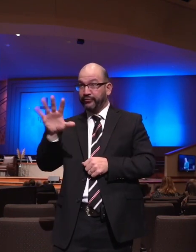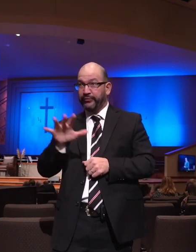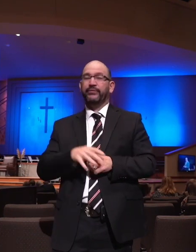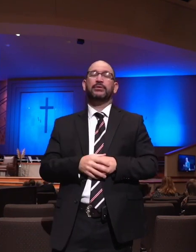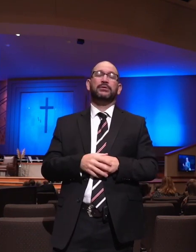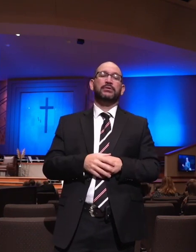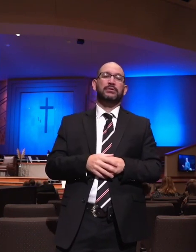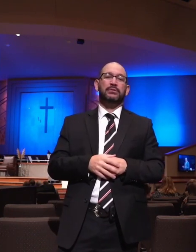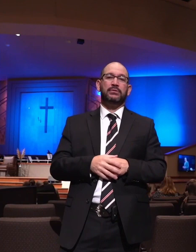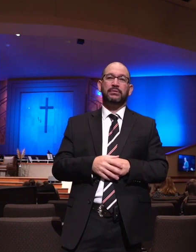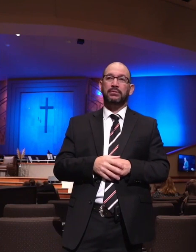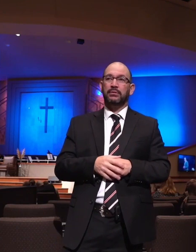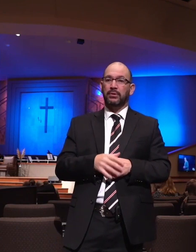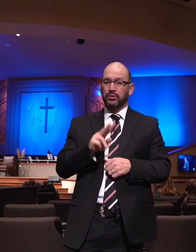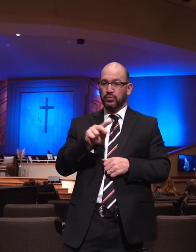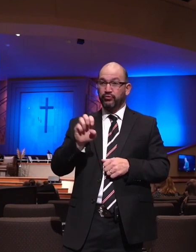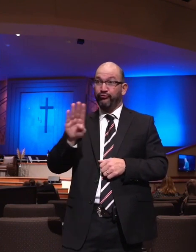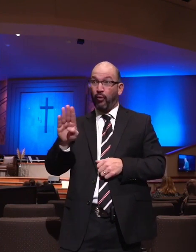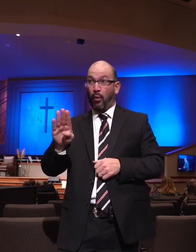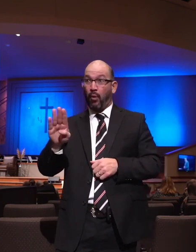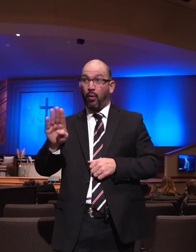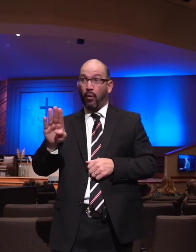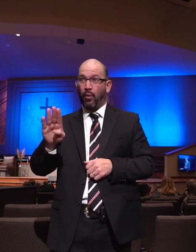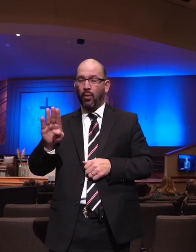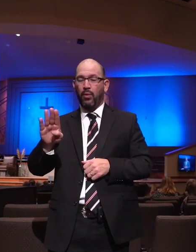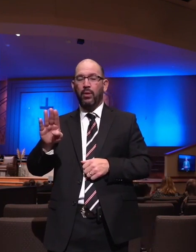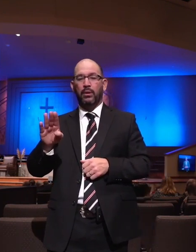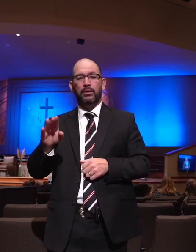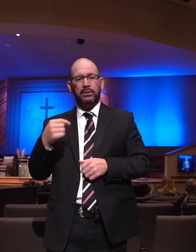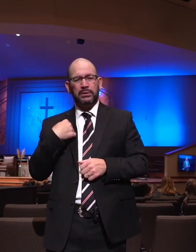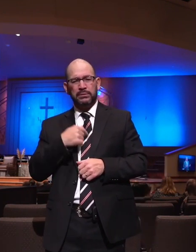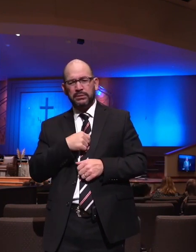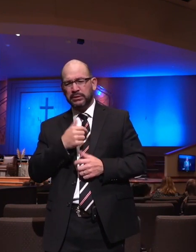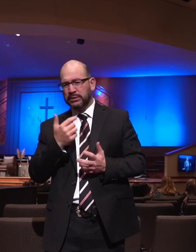the year before we had gone through Hurricane Ivan in